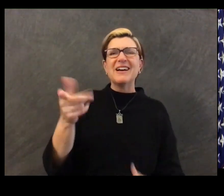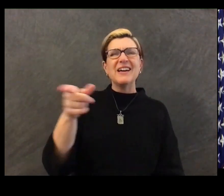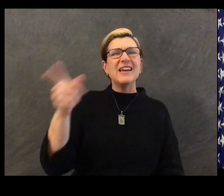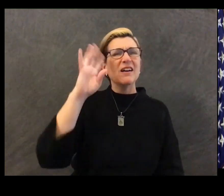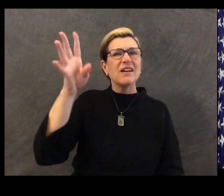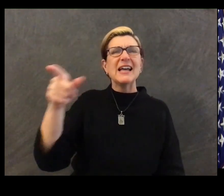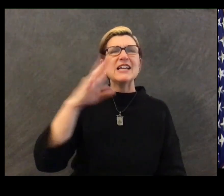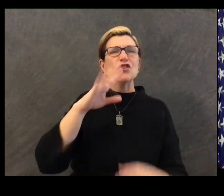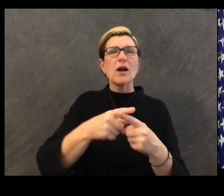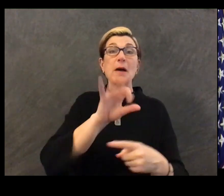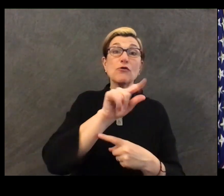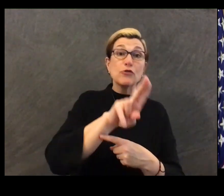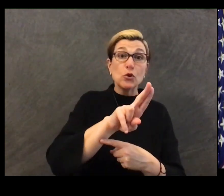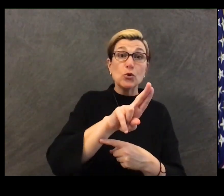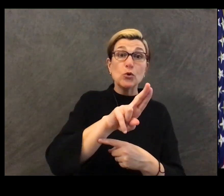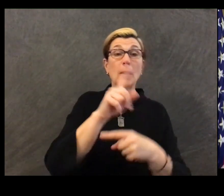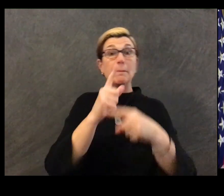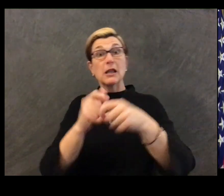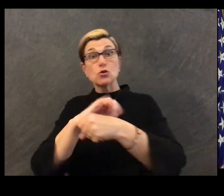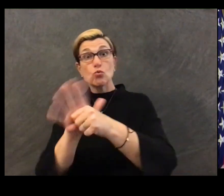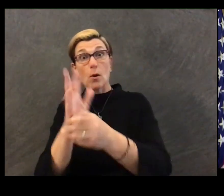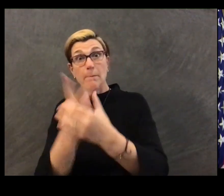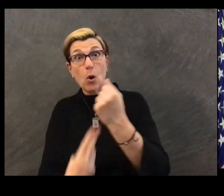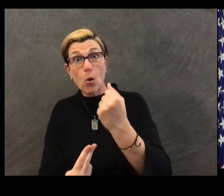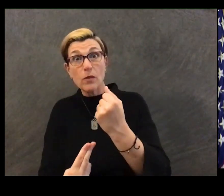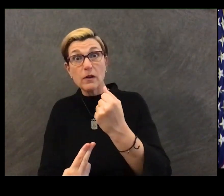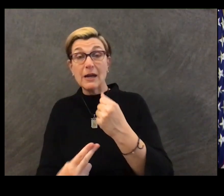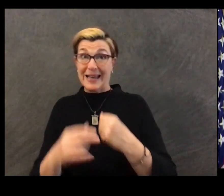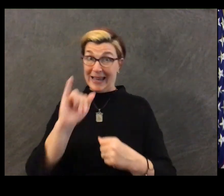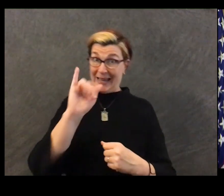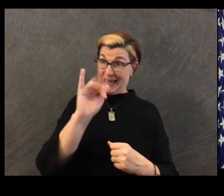some Corona and if it does come back it's not gonna come back and I've spoken